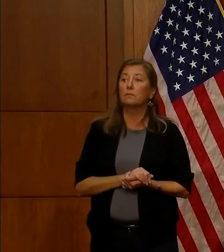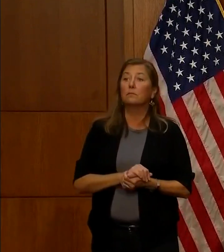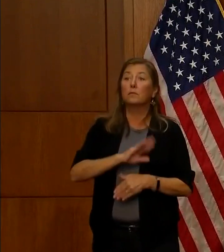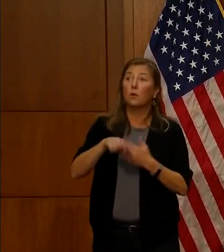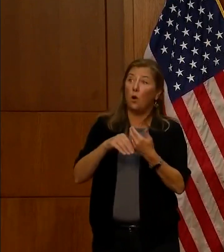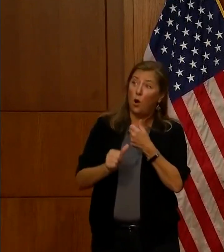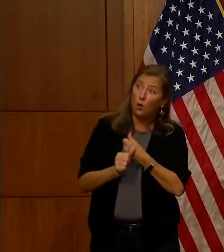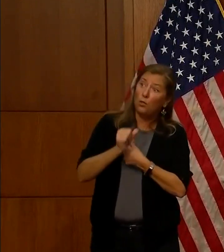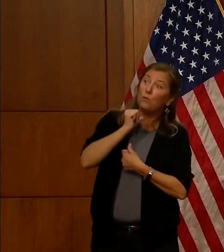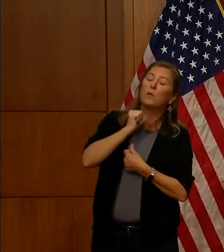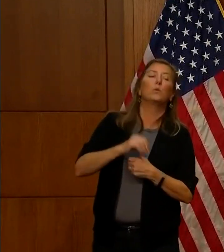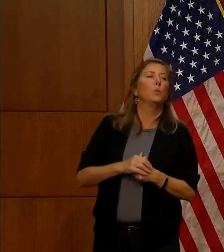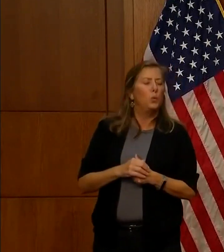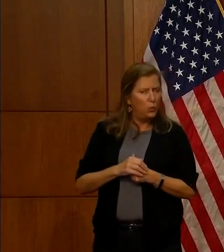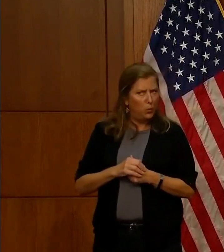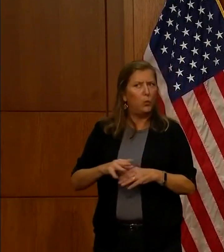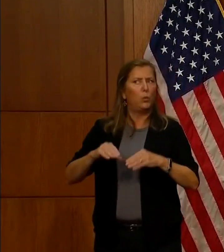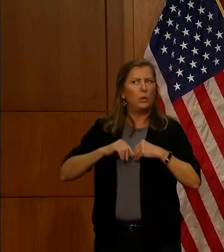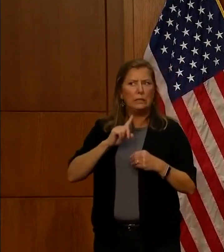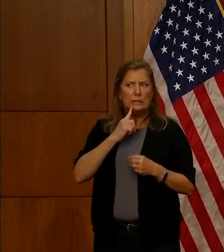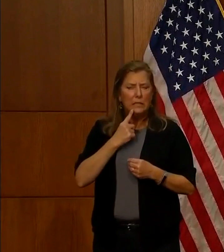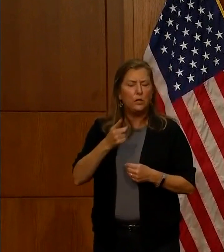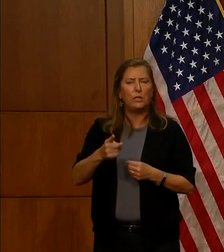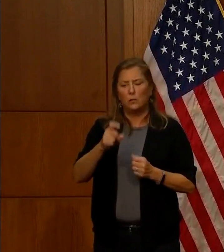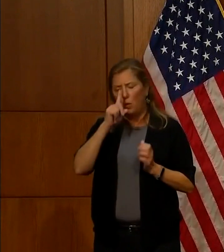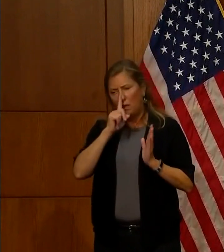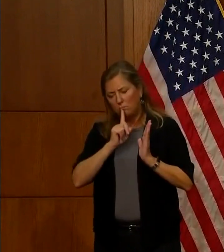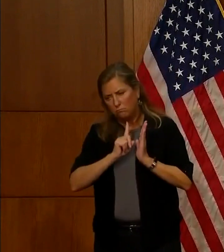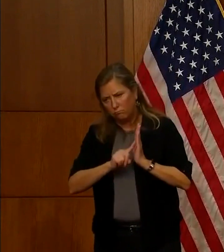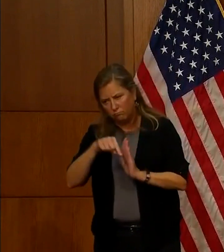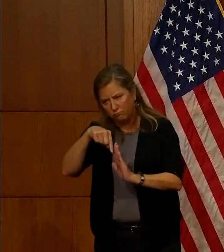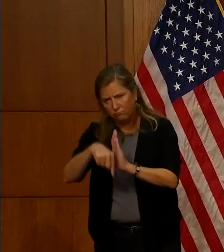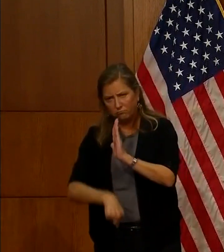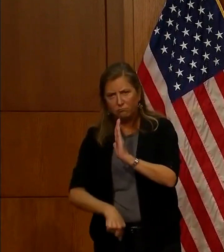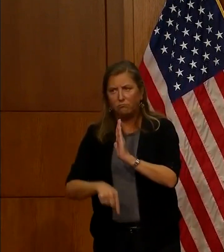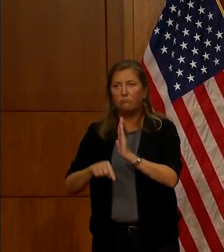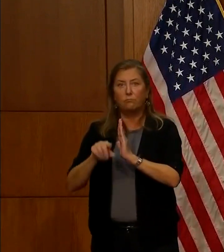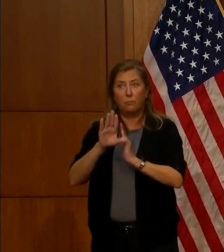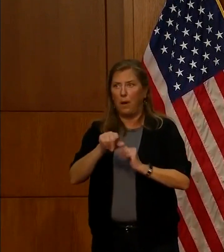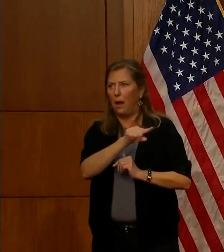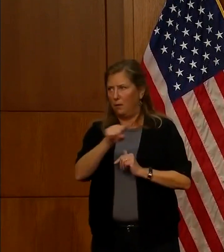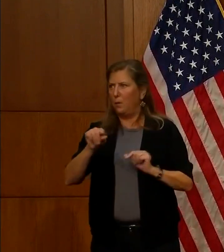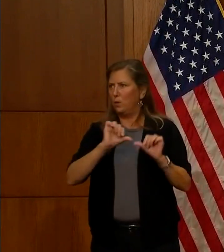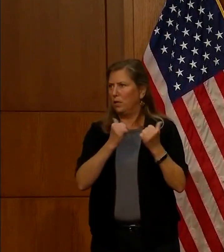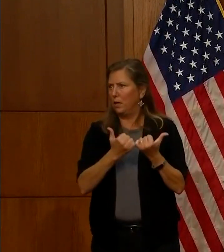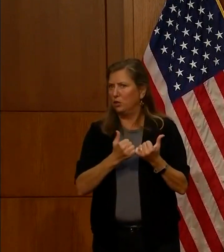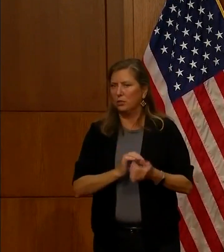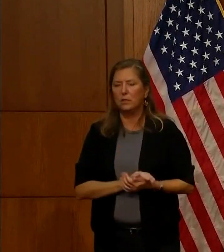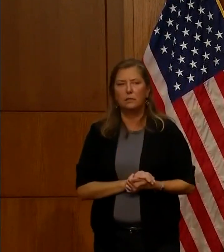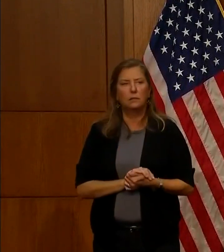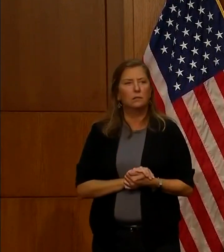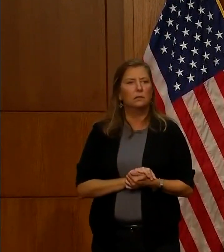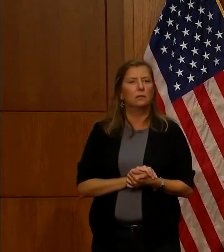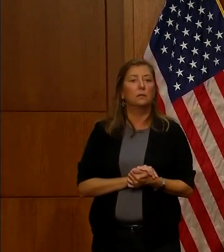OUR CAPITOL SQUARE. ALL THREATS ARE TAKEN SERIOUSLY AND